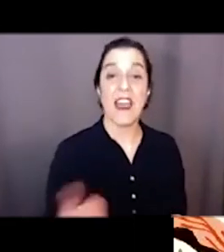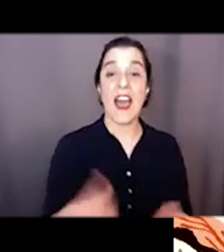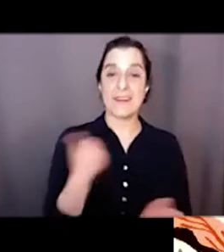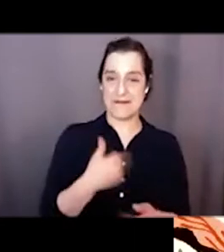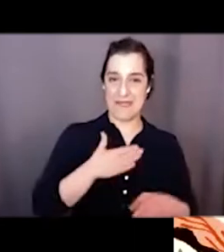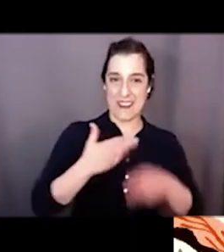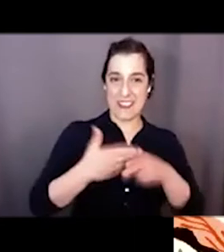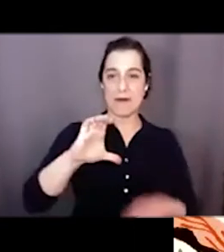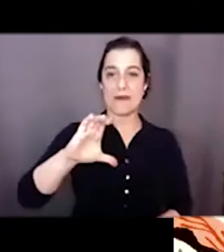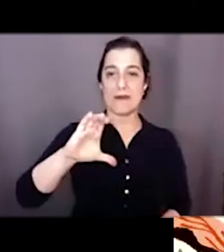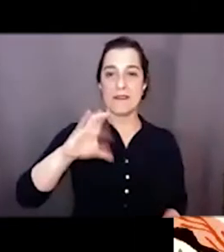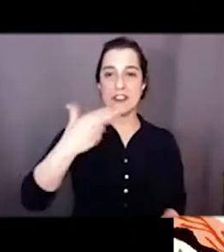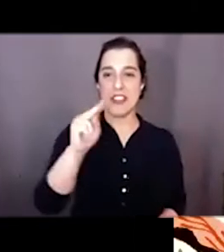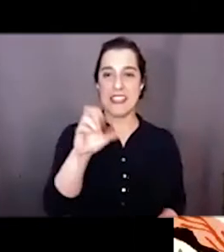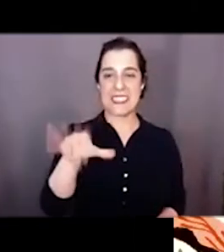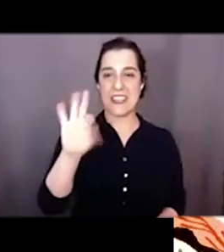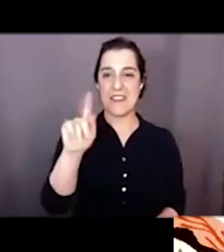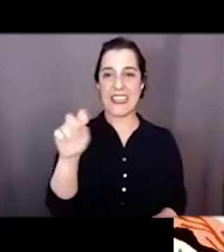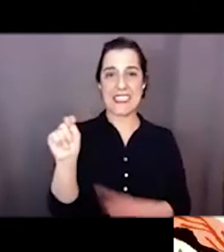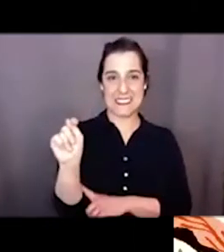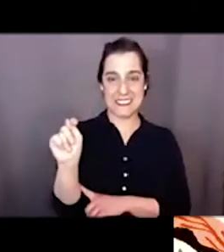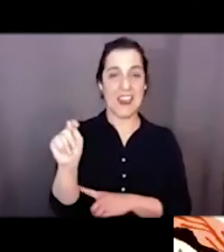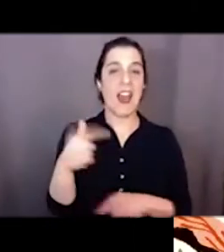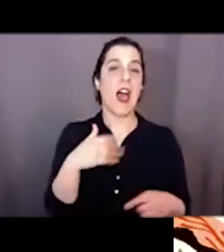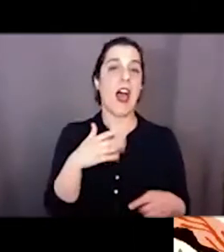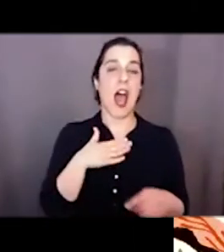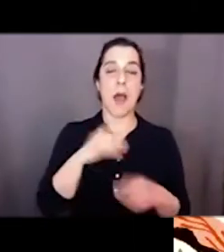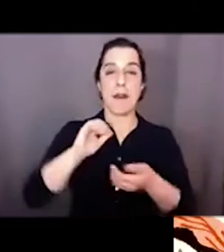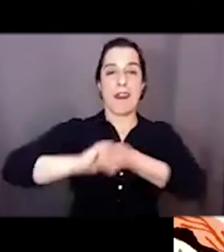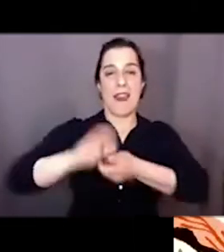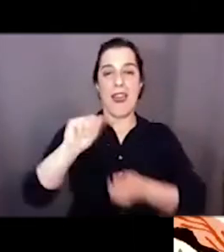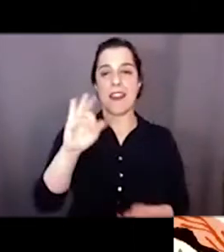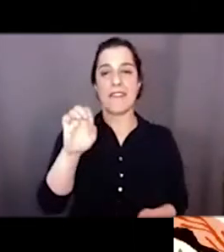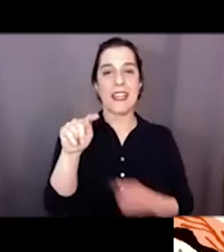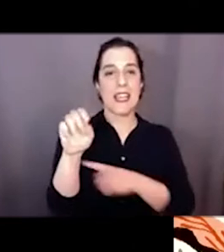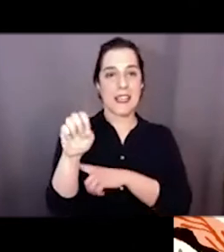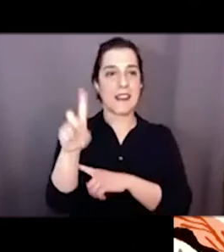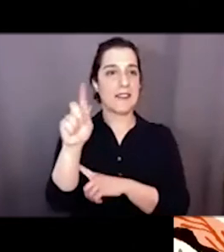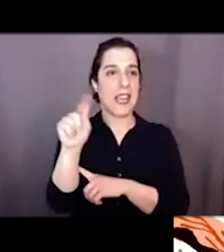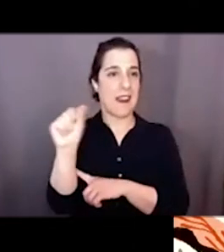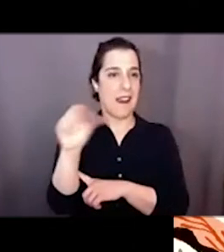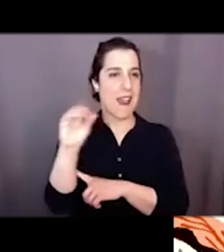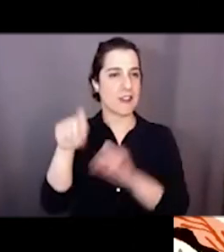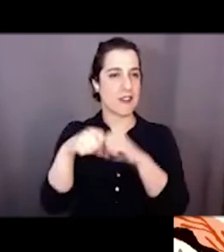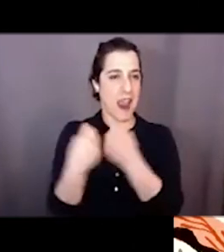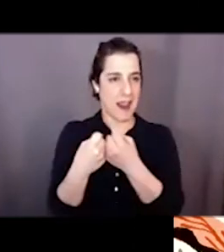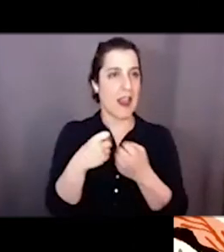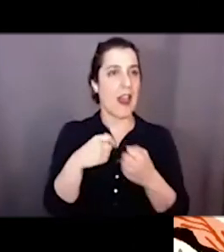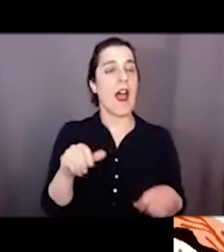My day job is that an assistive technology coordinator at the New York public library and to Haskell braille and talking book library.